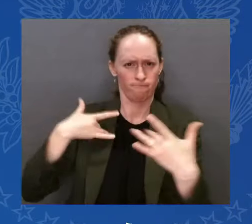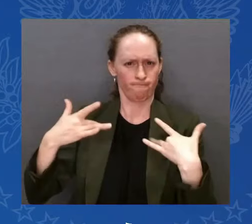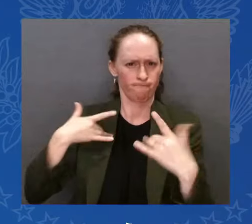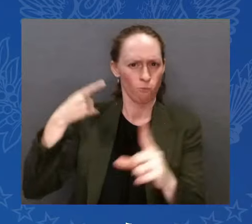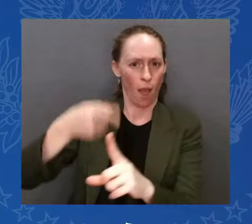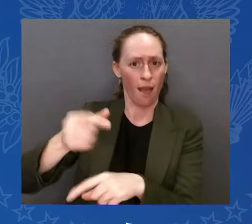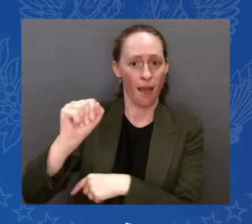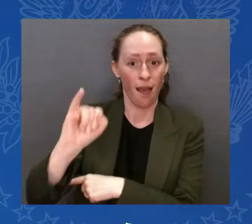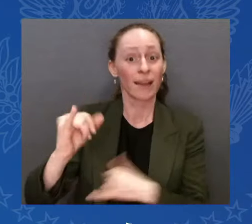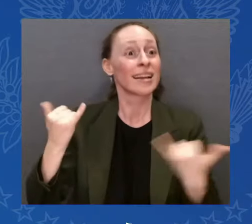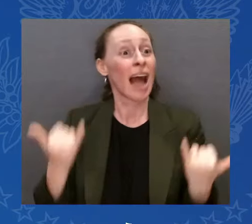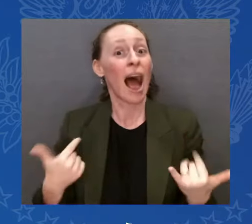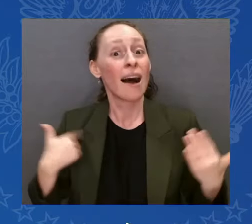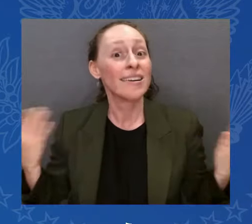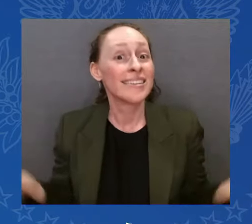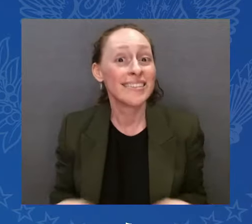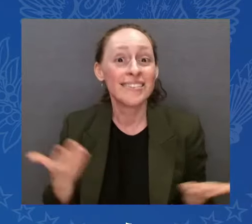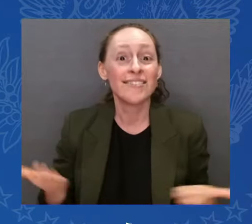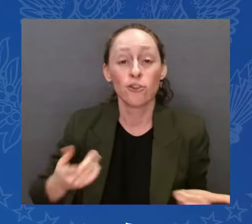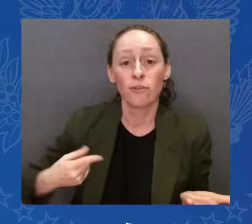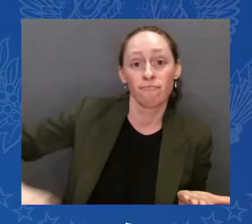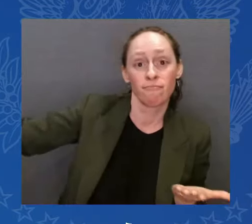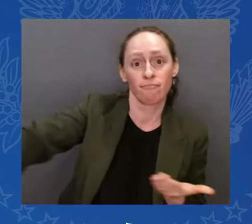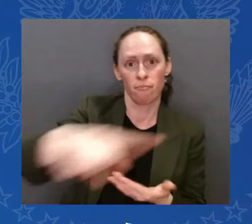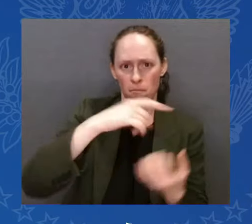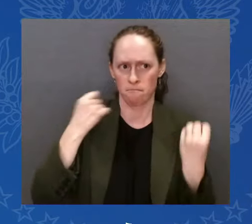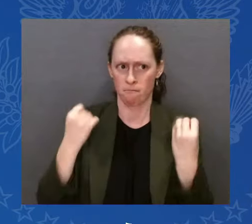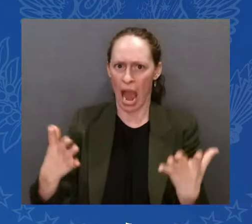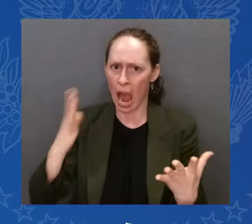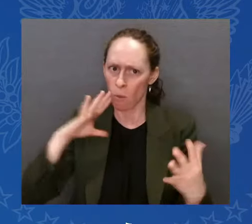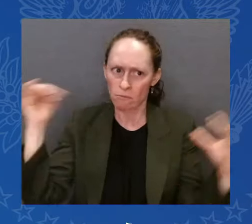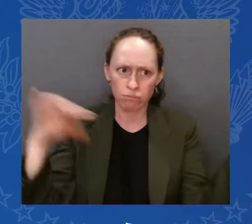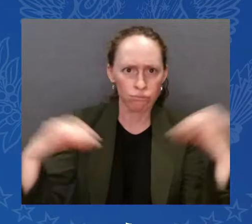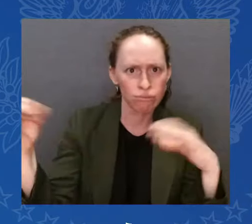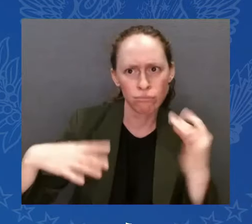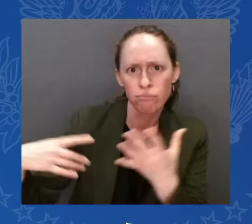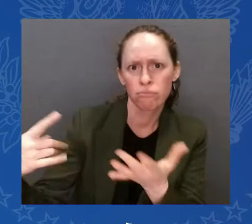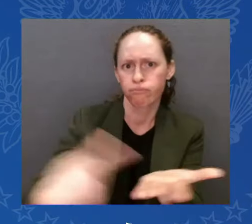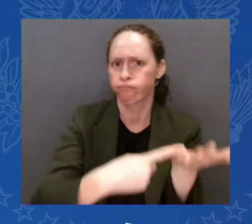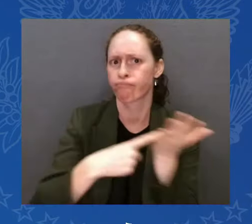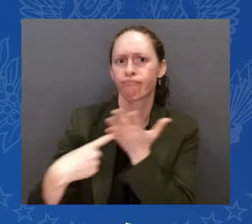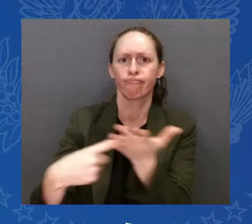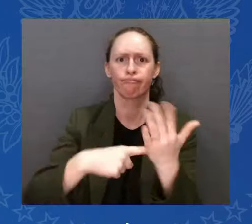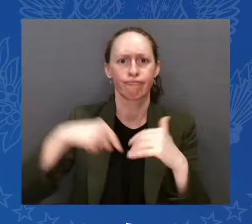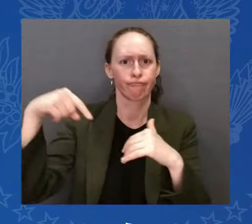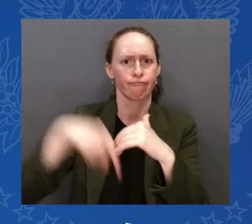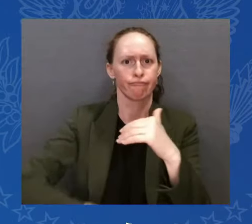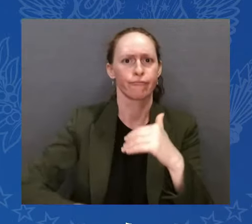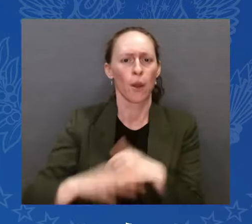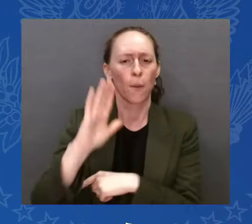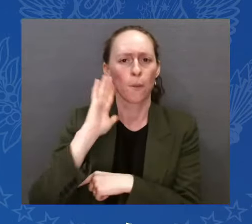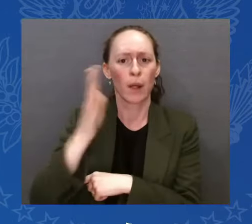So, I'd like to ask the press to leave the room. Thank you for coming in. The Press: Mr. President, have you spoken to your son today? Have you spoken to Hunter today?